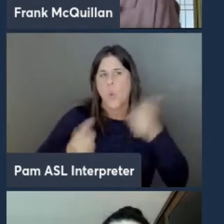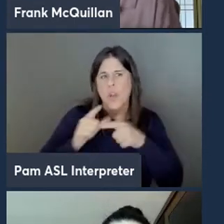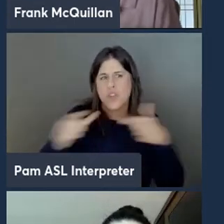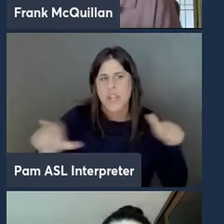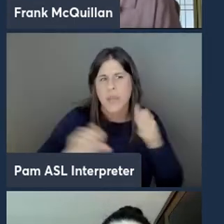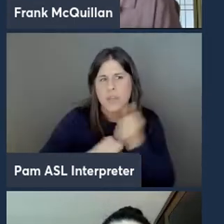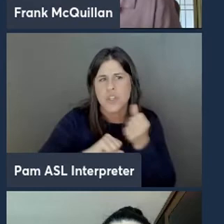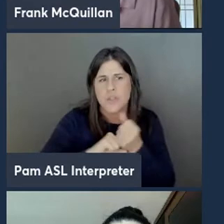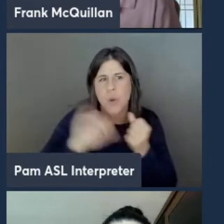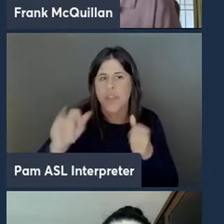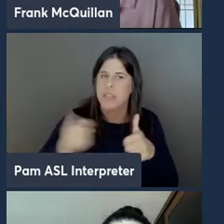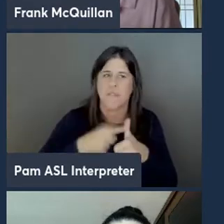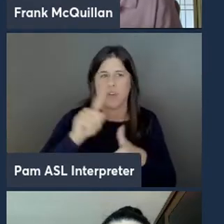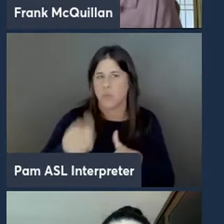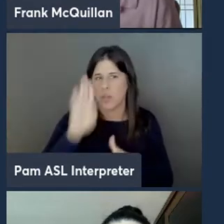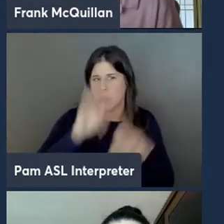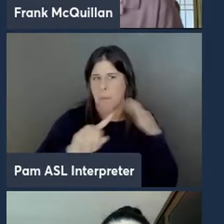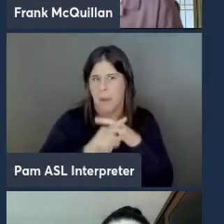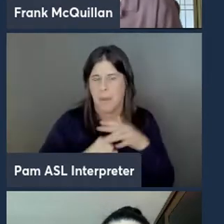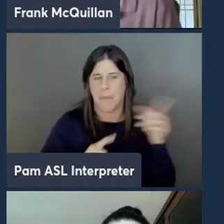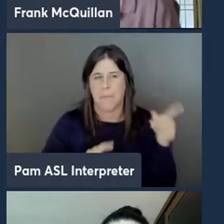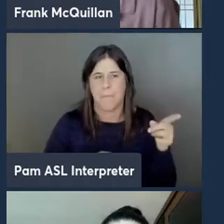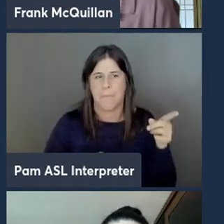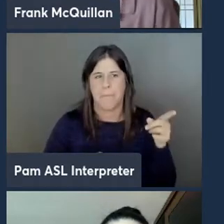That's maybe the first question here.